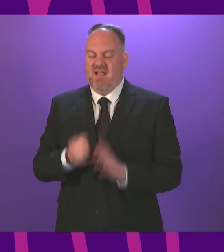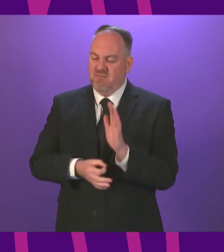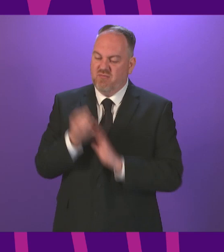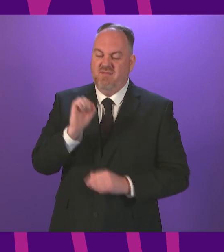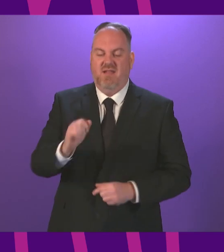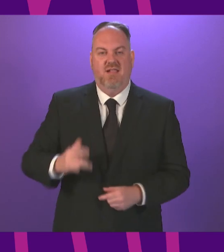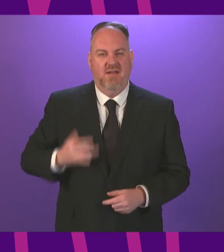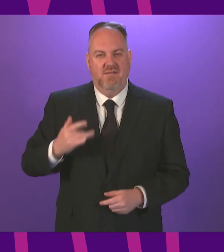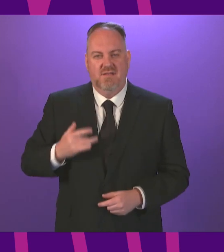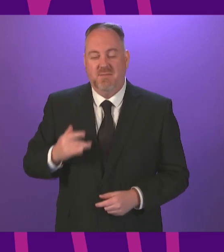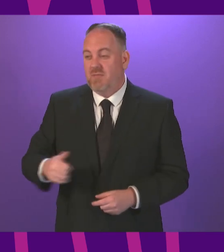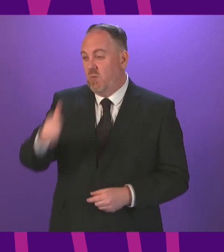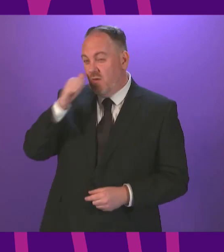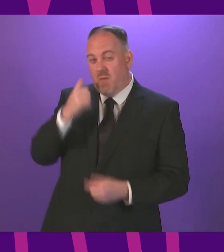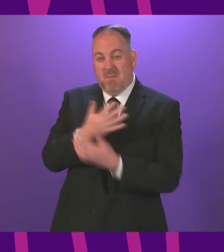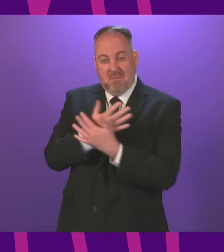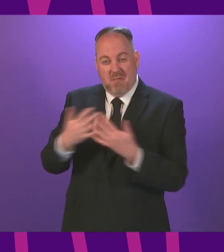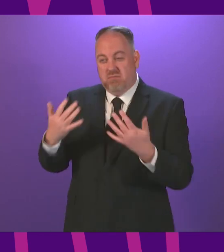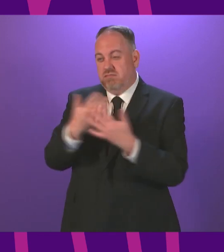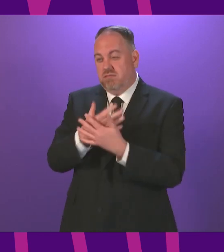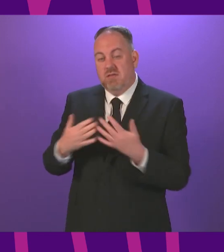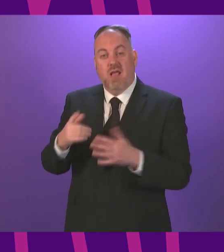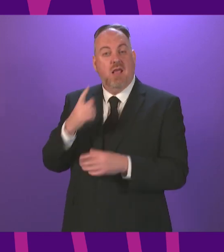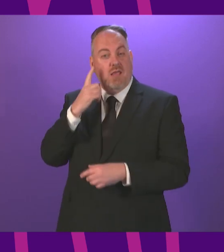of life are reaching their full potential thanks to the Duke of Edinburgh’s award,